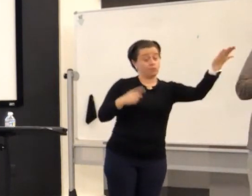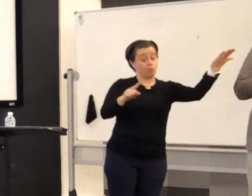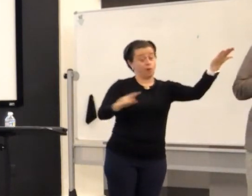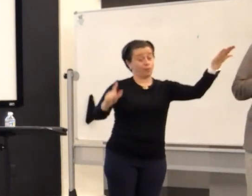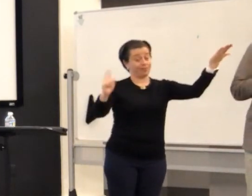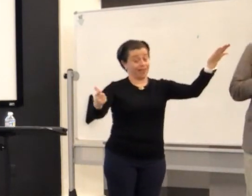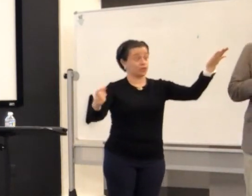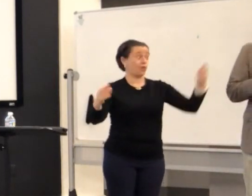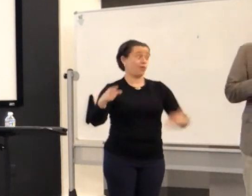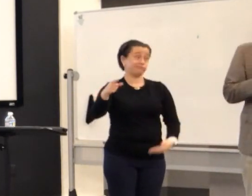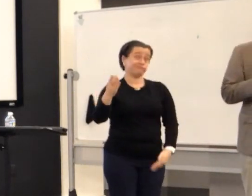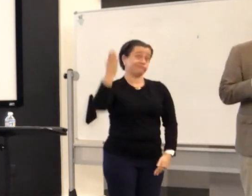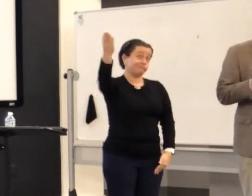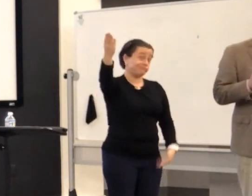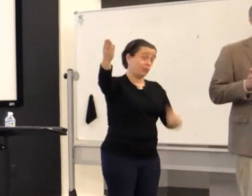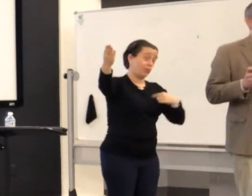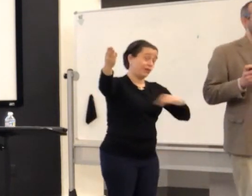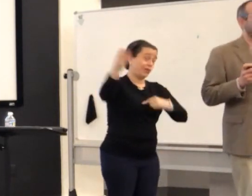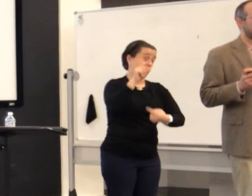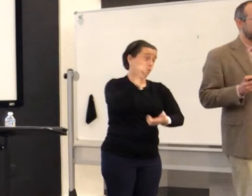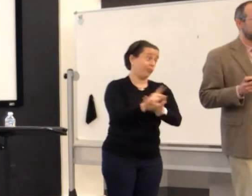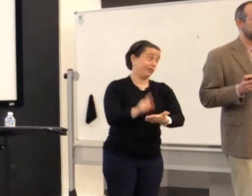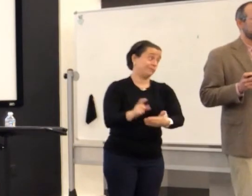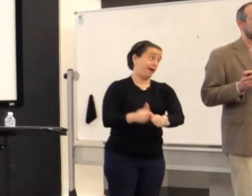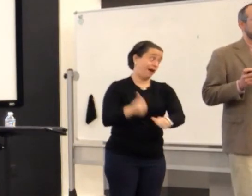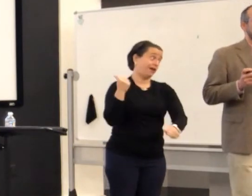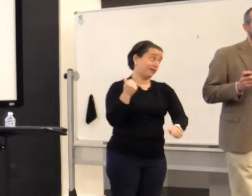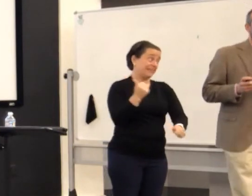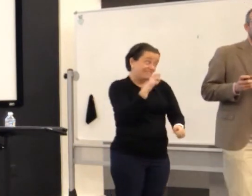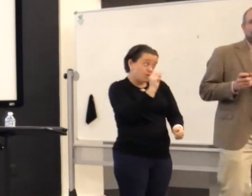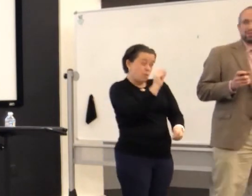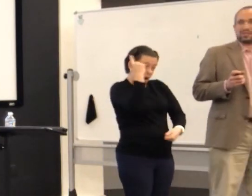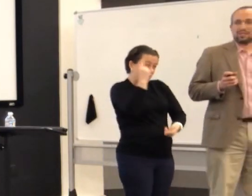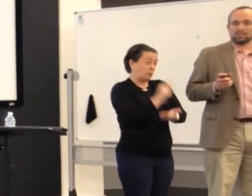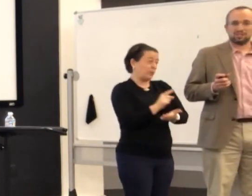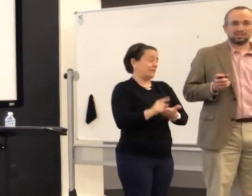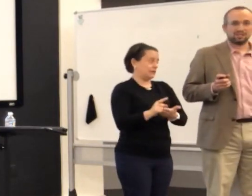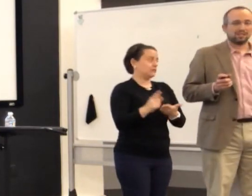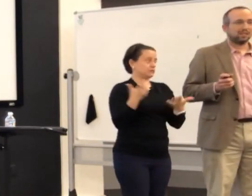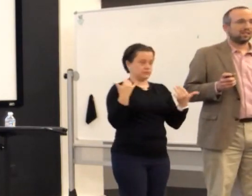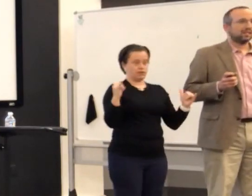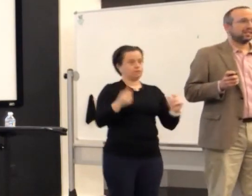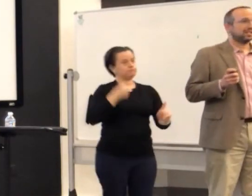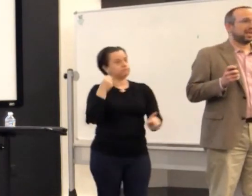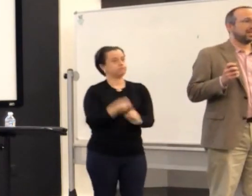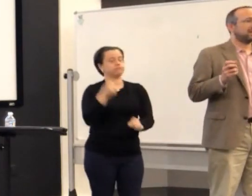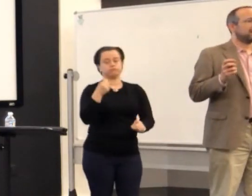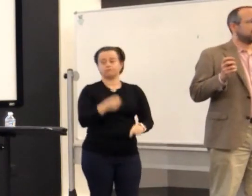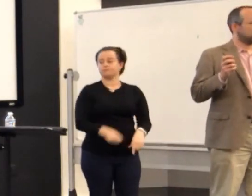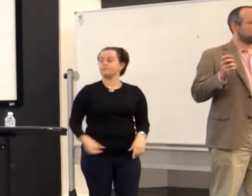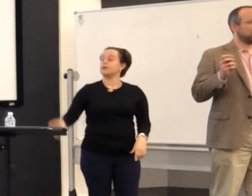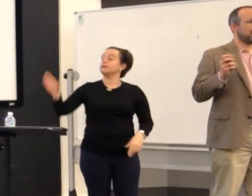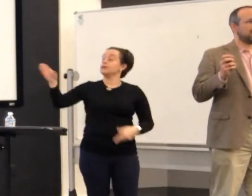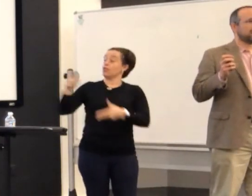about provisional applications, a provisional patent application is essentially a smaller